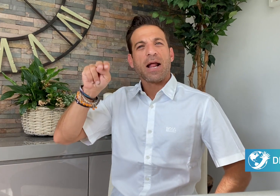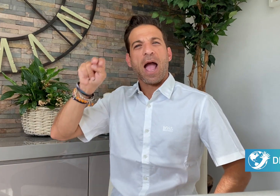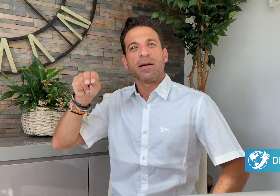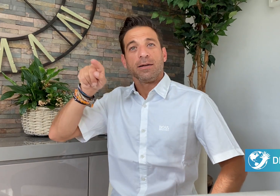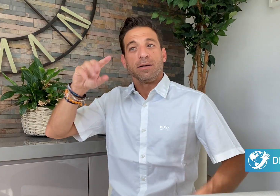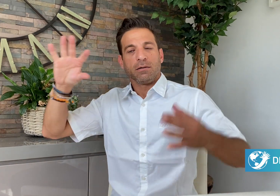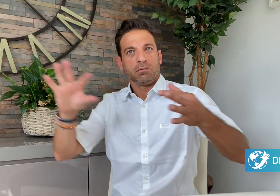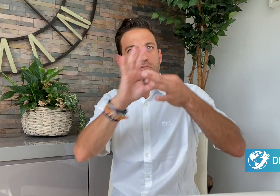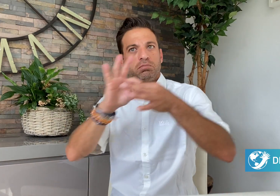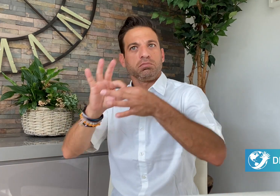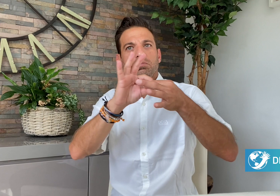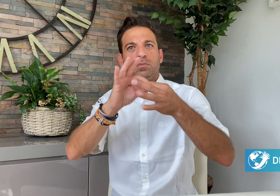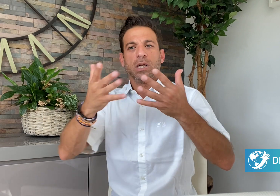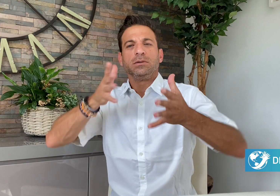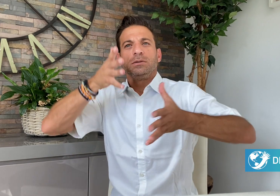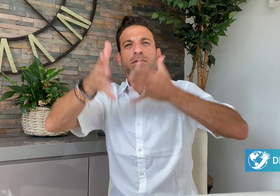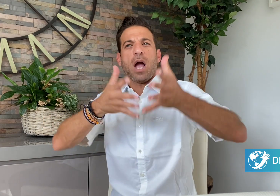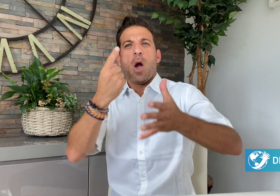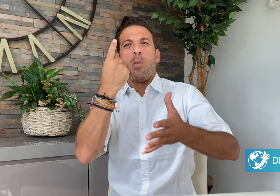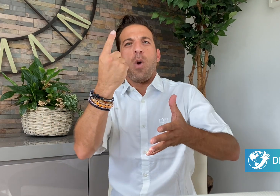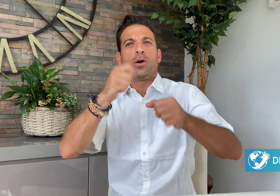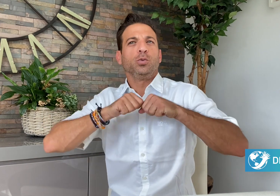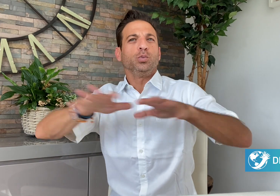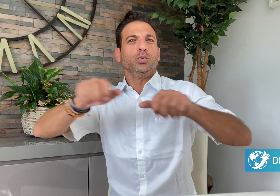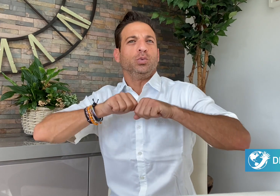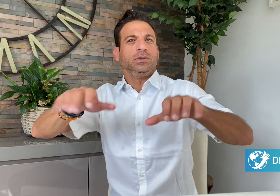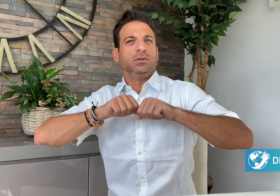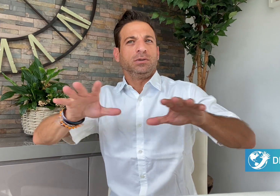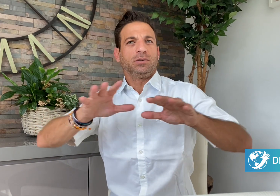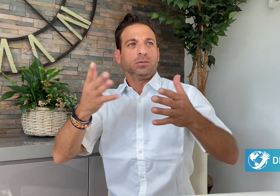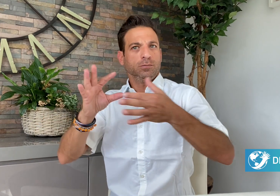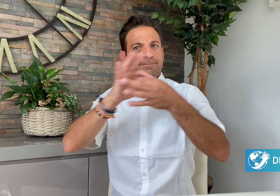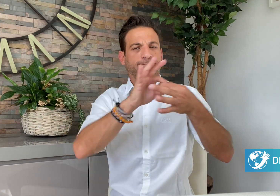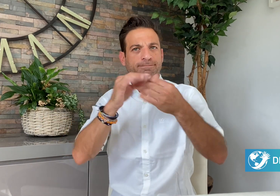collaborated with Sign1News, to provide continuous